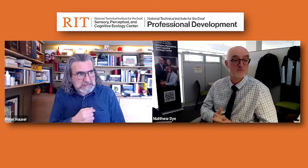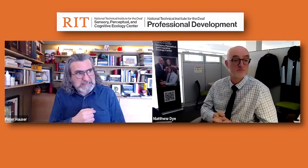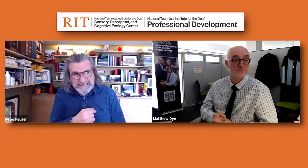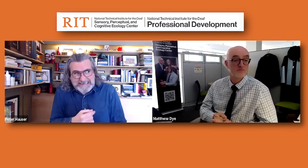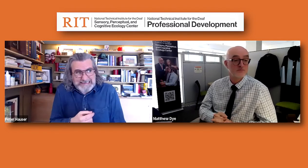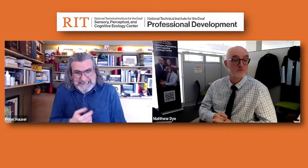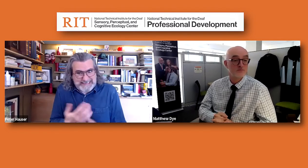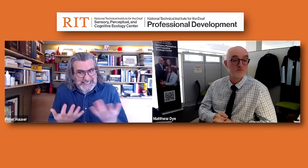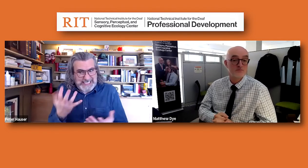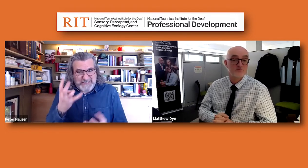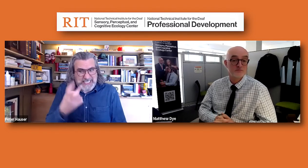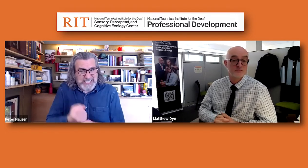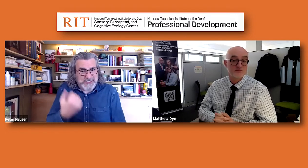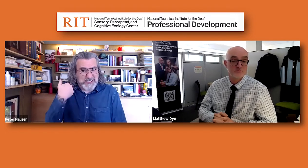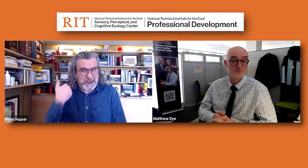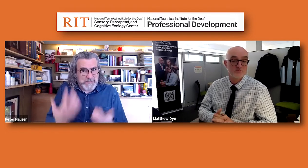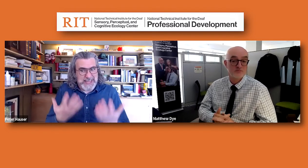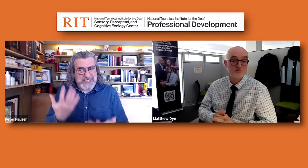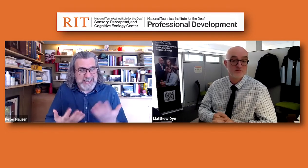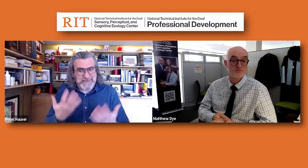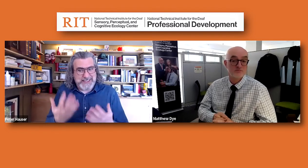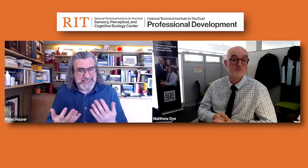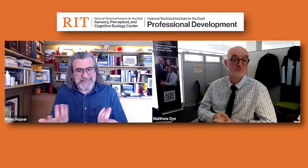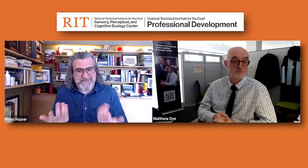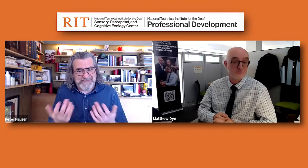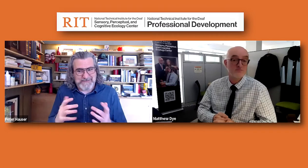Um, it was maybe 7 years ago I presented there.